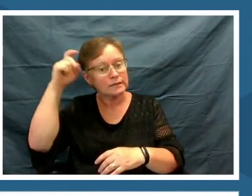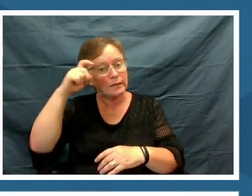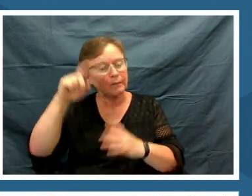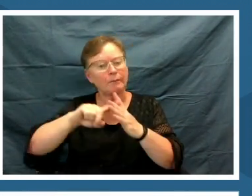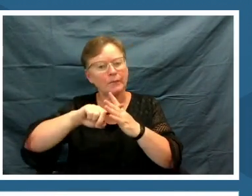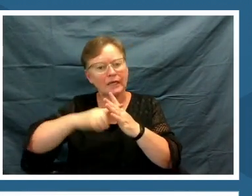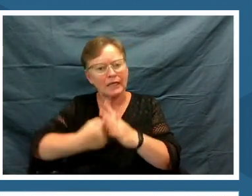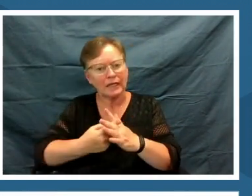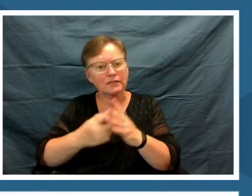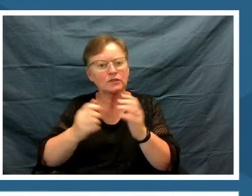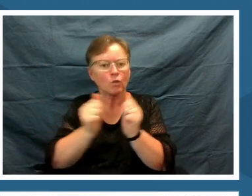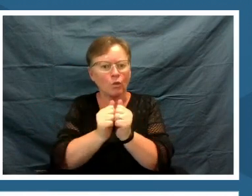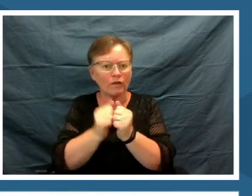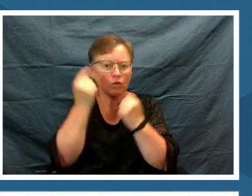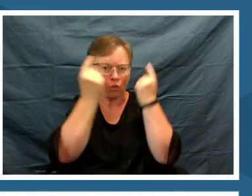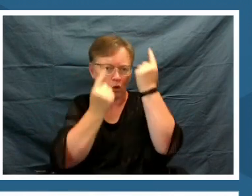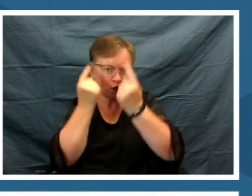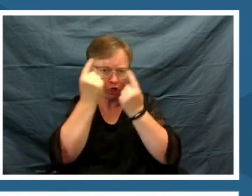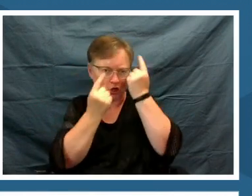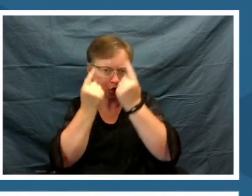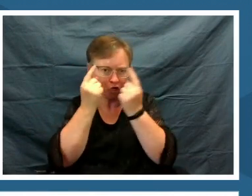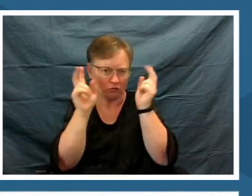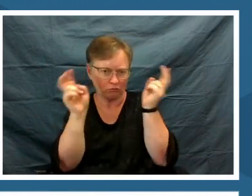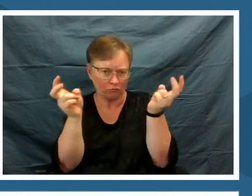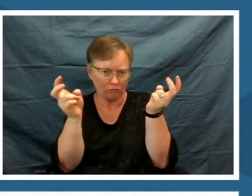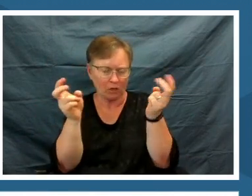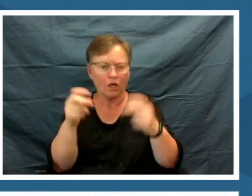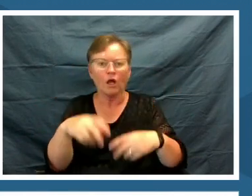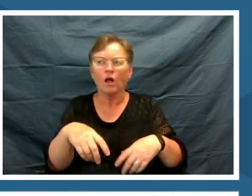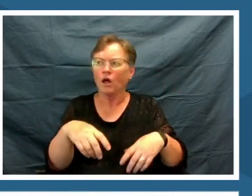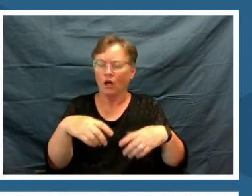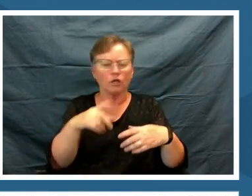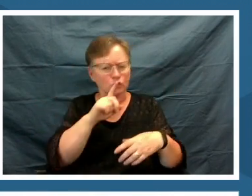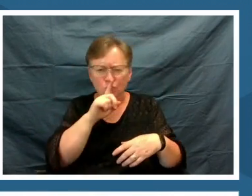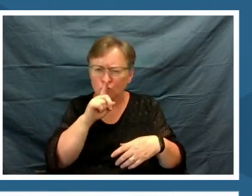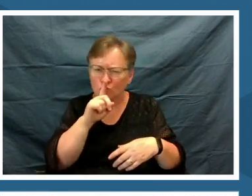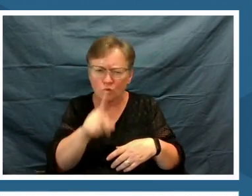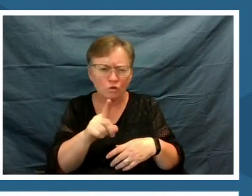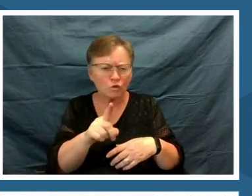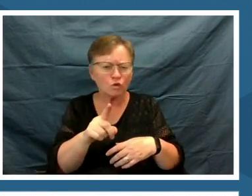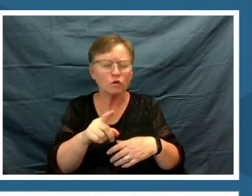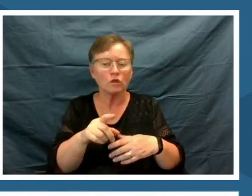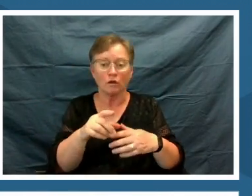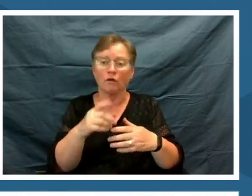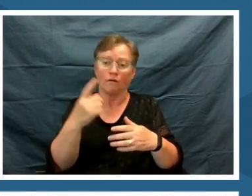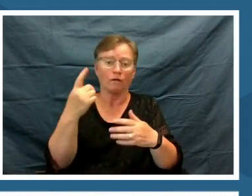more true that when it comes to encouraging